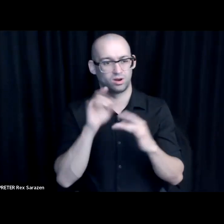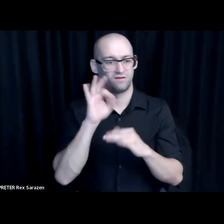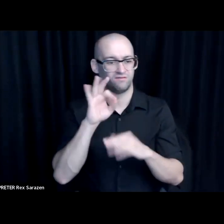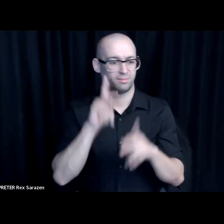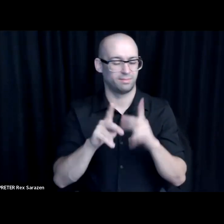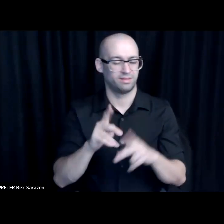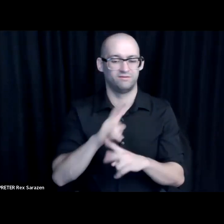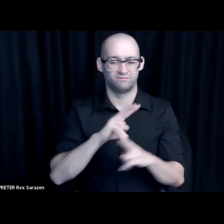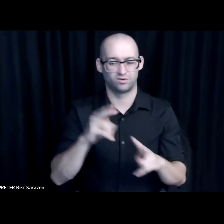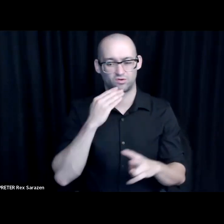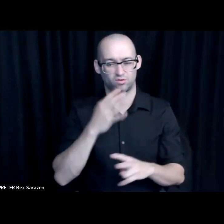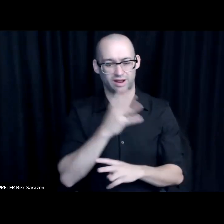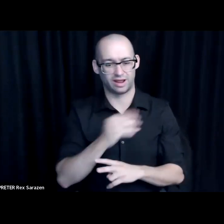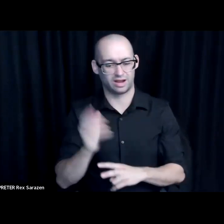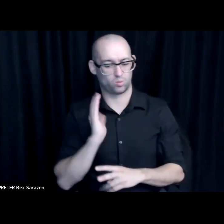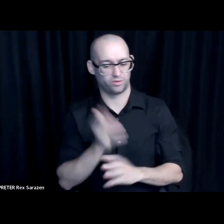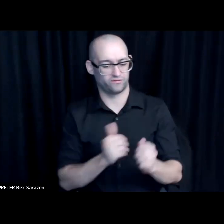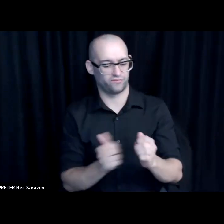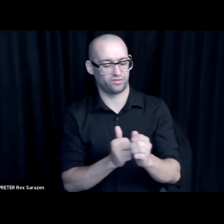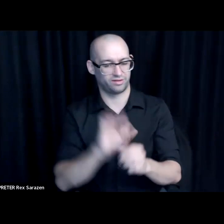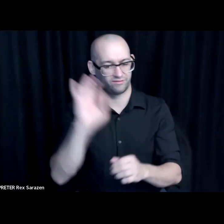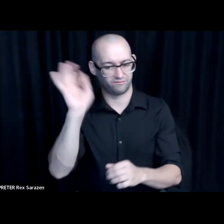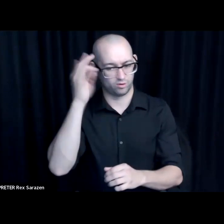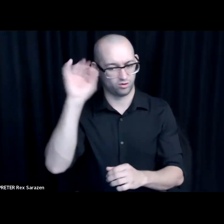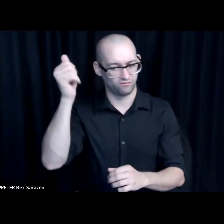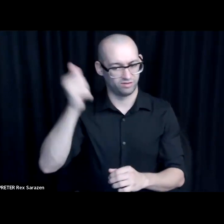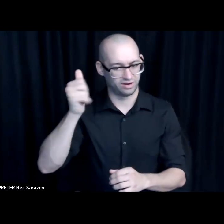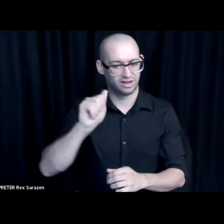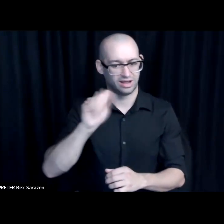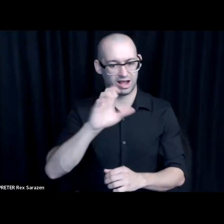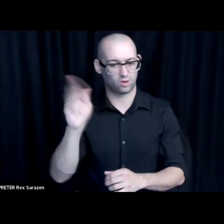are, we are tracking the Federal Funding Account and last mile initiatives as well, you know,